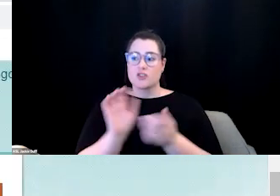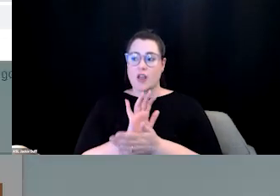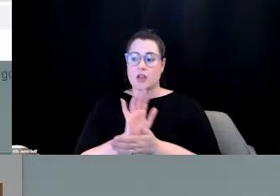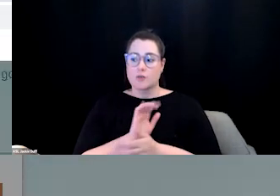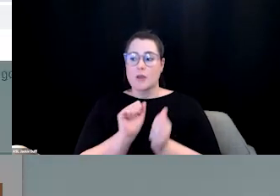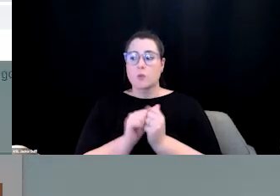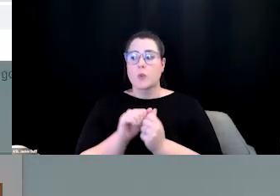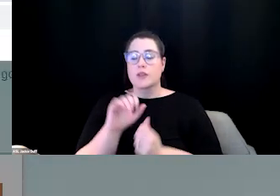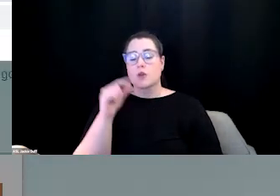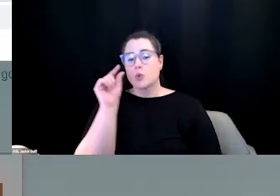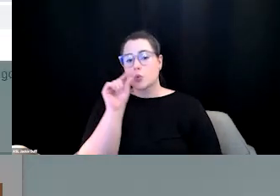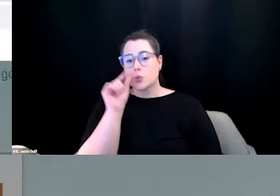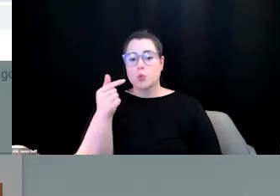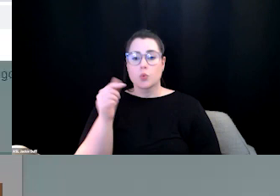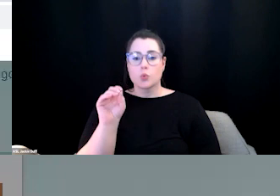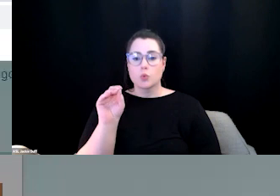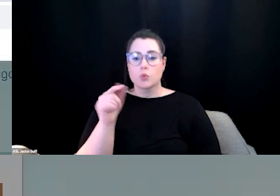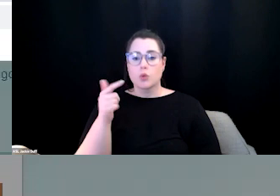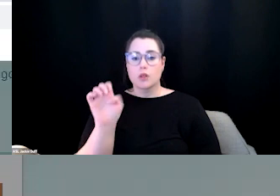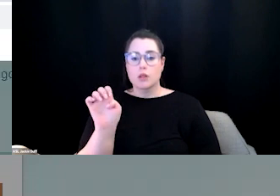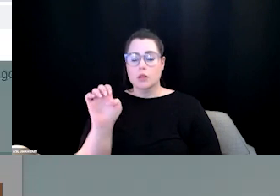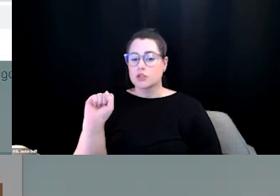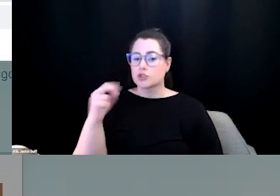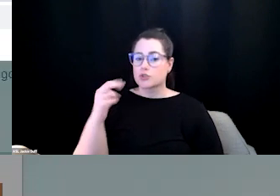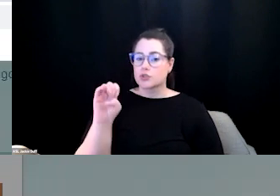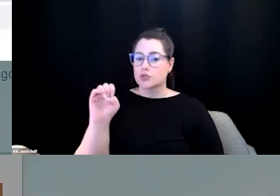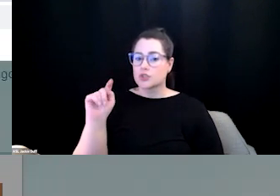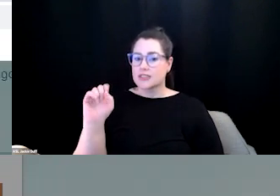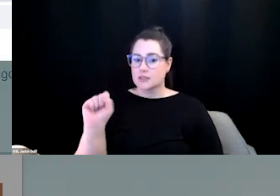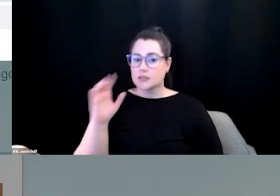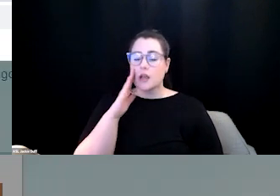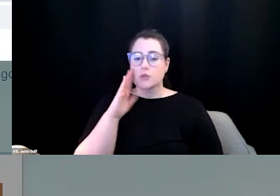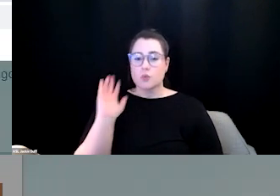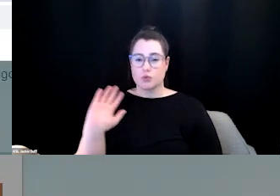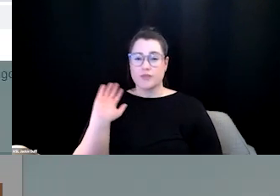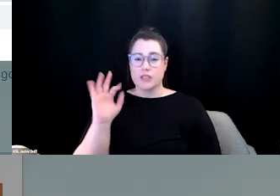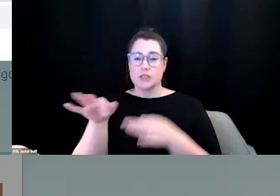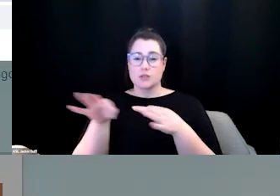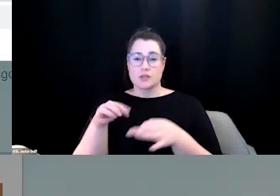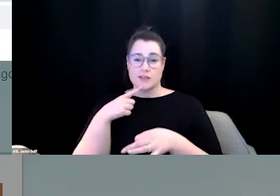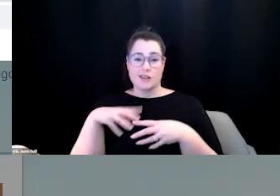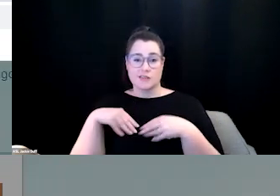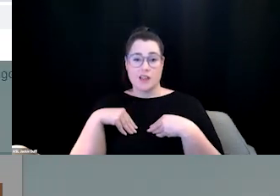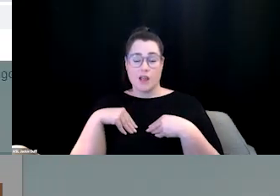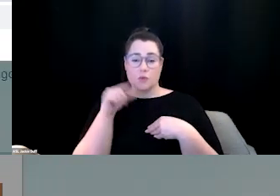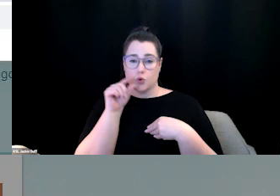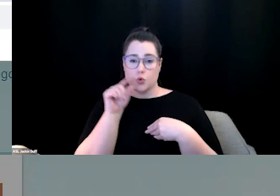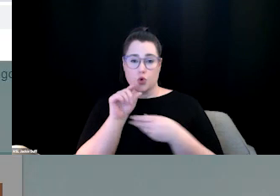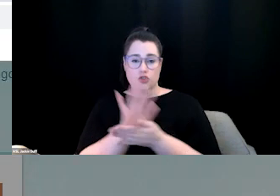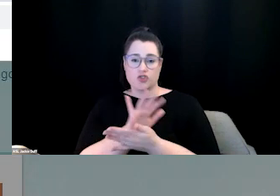I understand that the old instructions did say Google Sheets was acceptable. But that was when FastLane was in use.